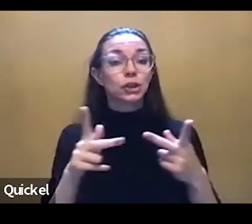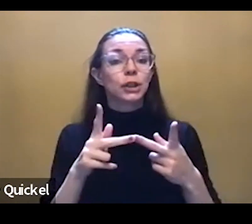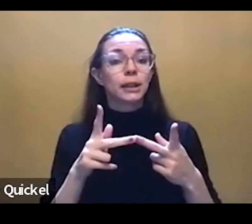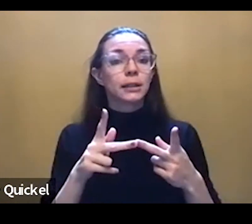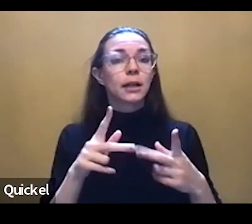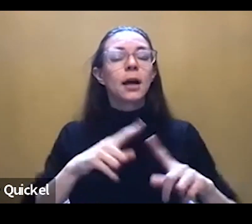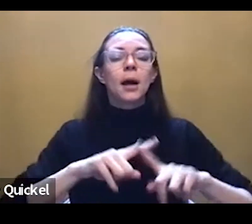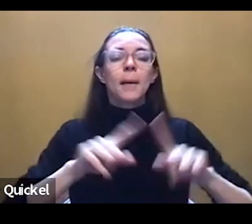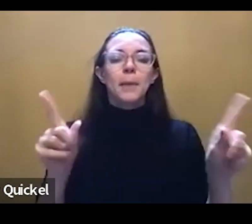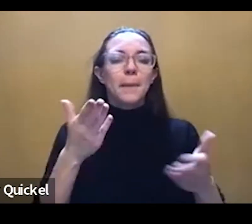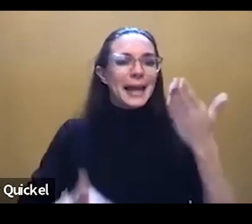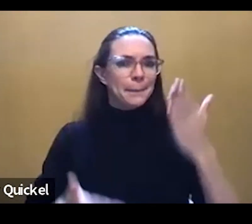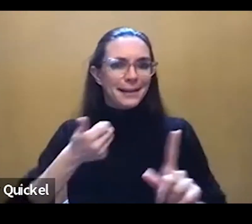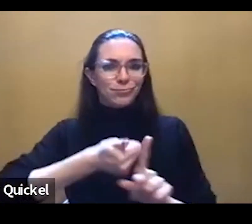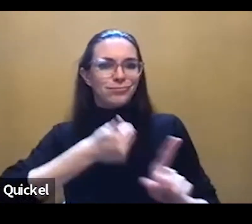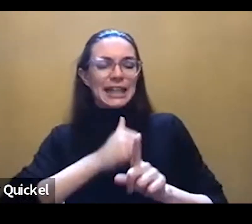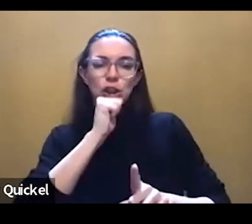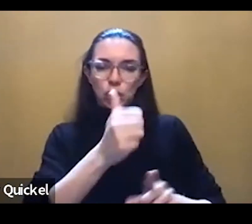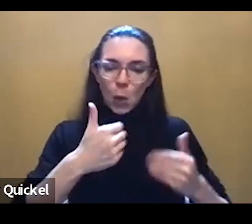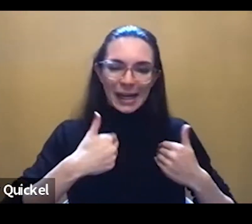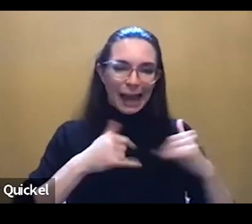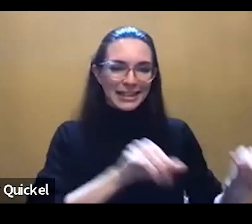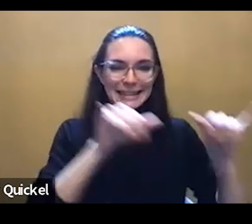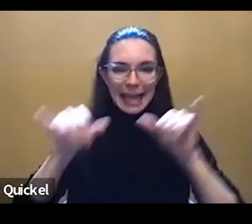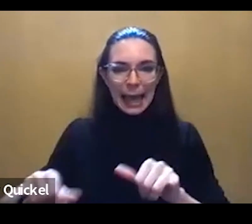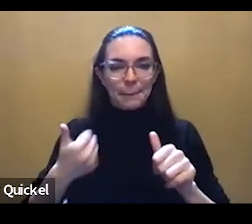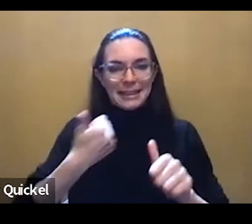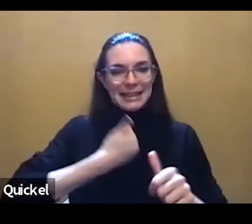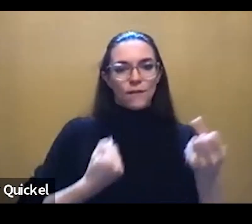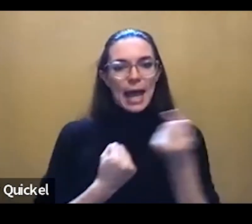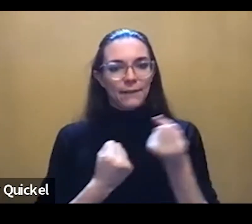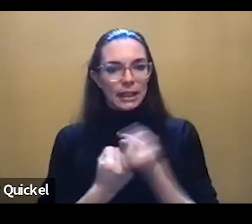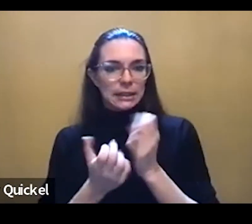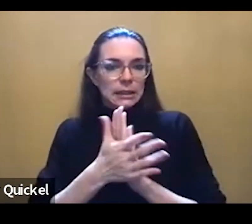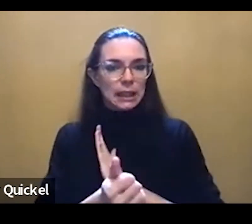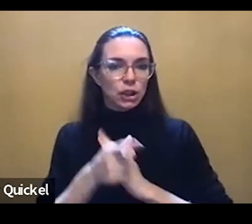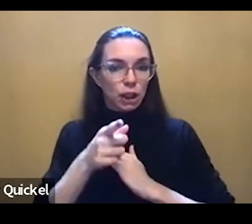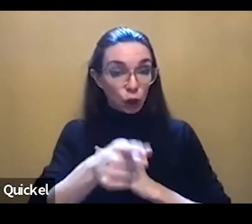of the advocacy skills, self-advocacy skills that you have developed? What should they know? What have